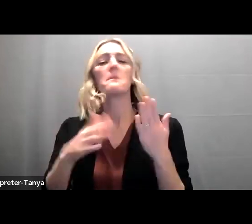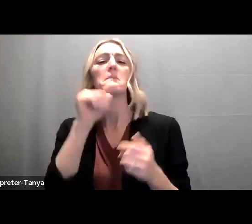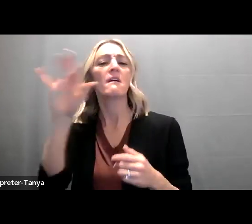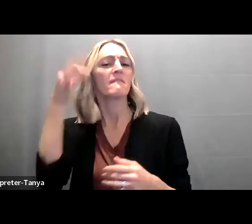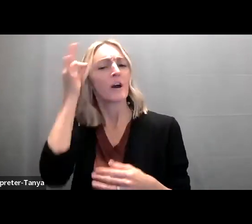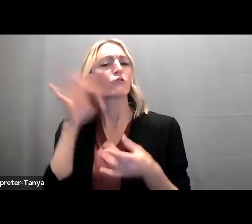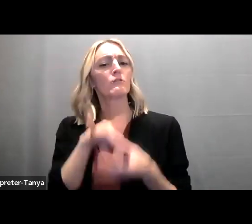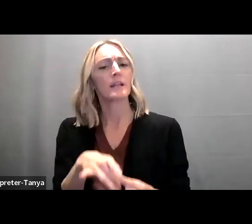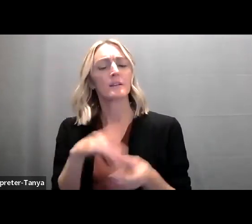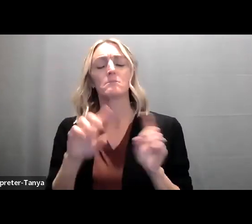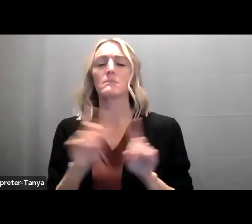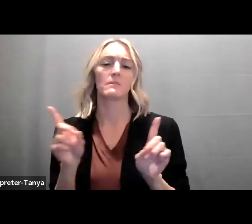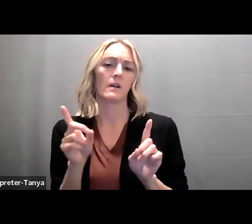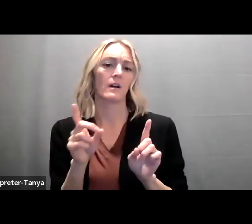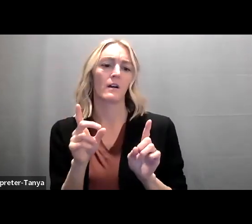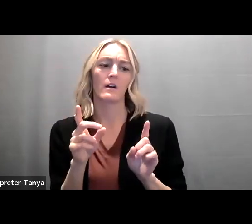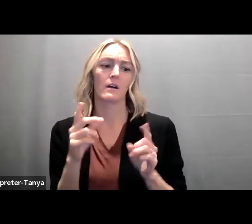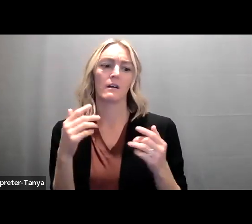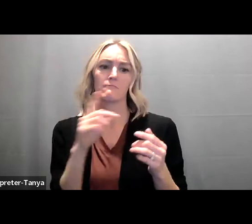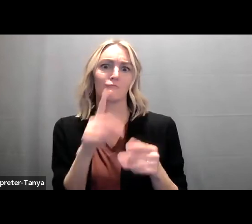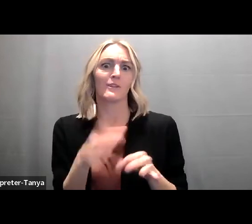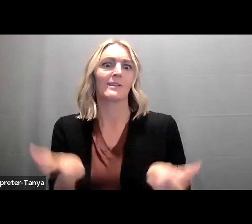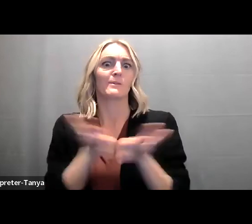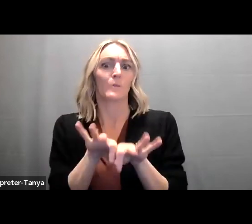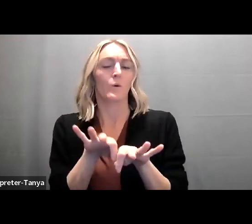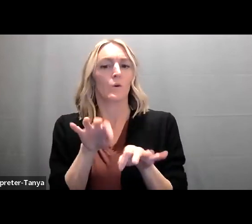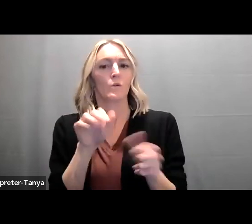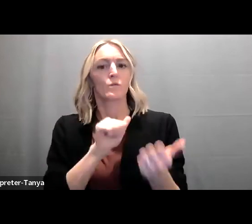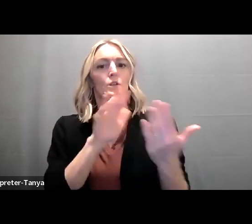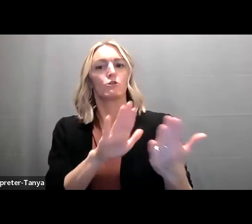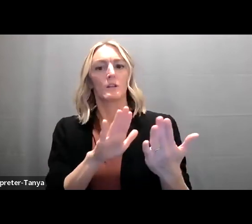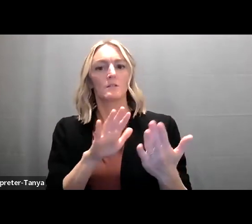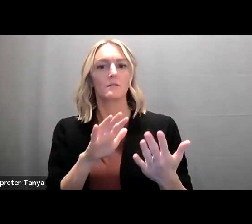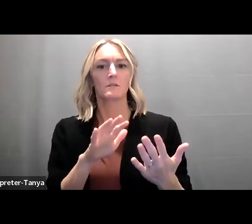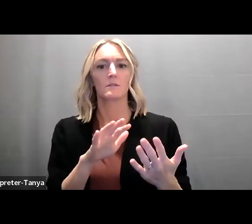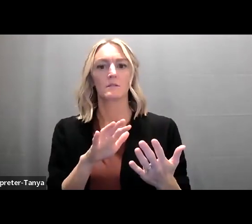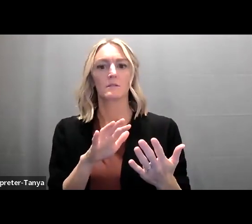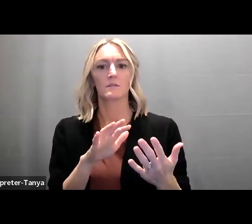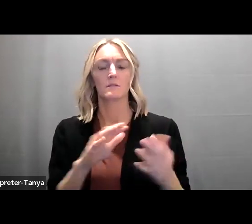to have but are really important and key to addressing this from a more comprehensive